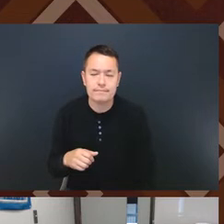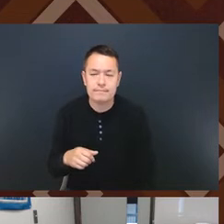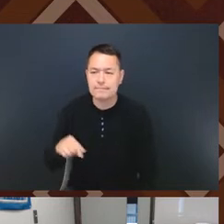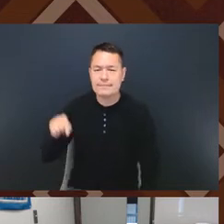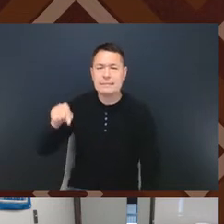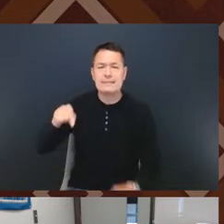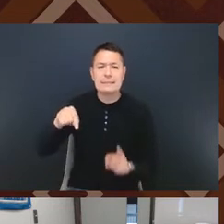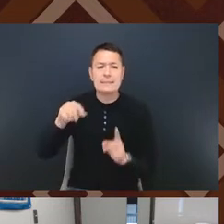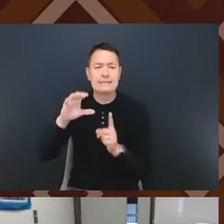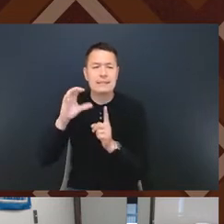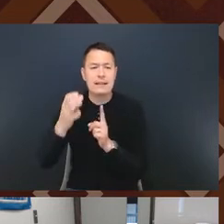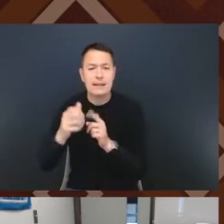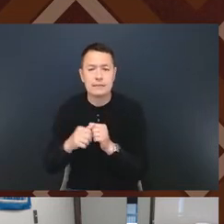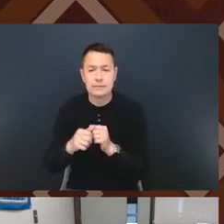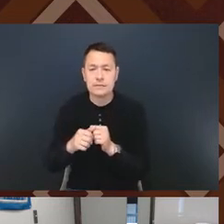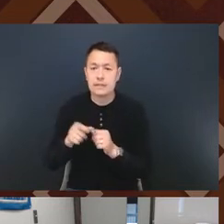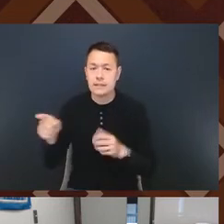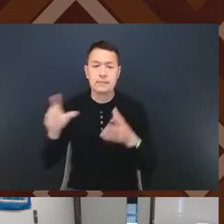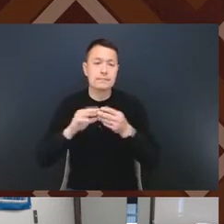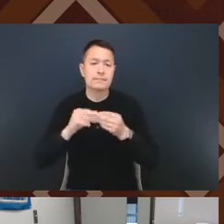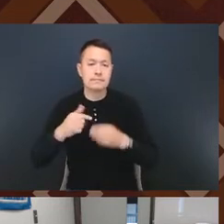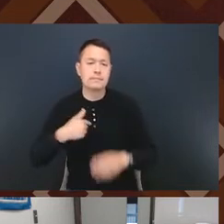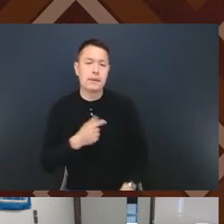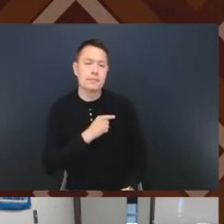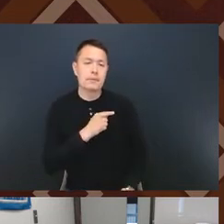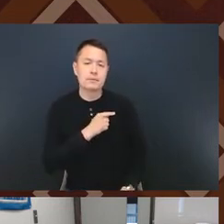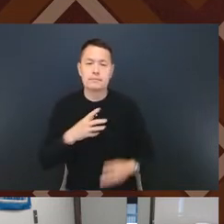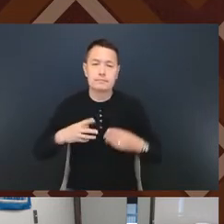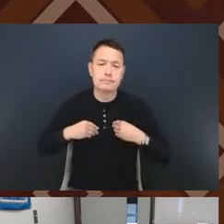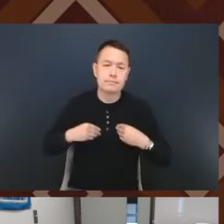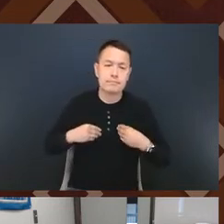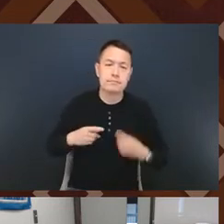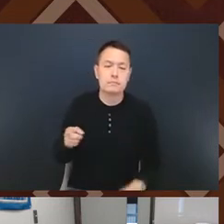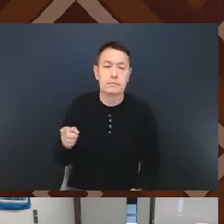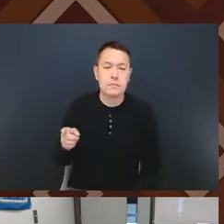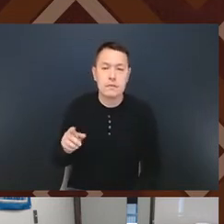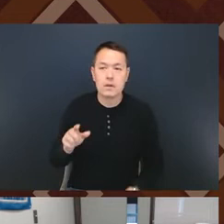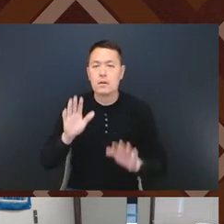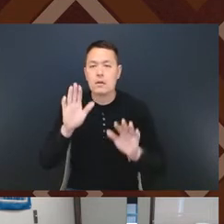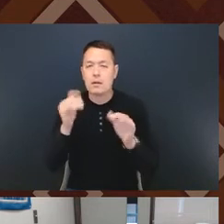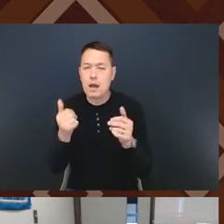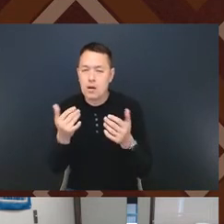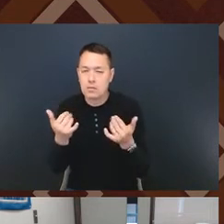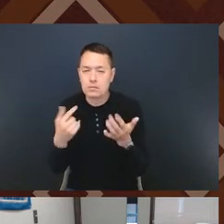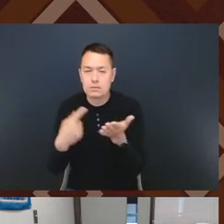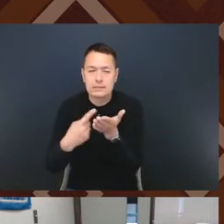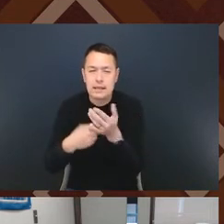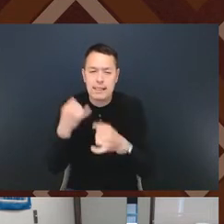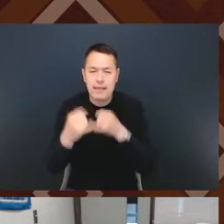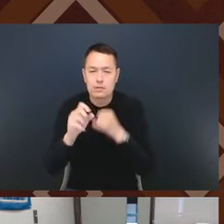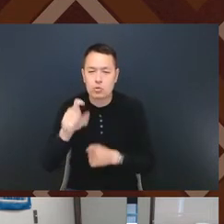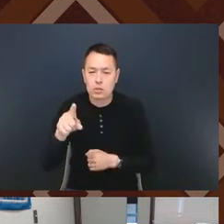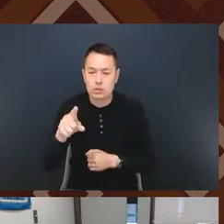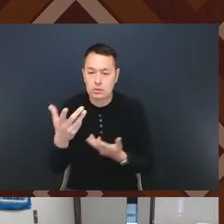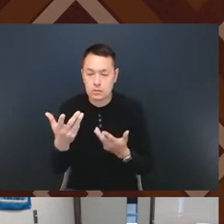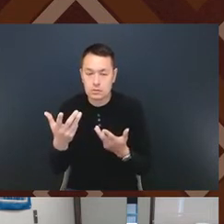he pleaded guilty so the sentence let me address the last question. How much responsibility should Donald Trump preference?